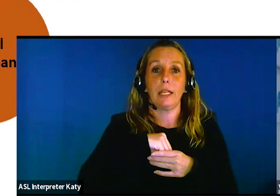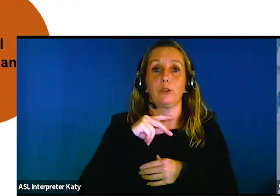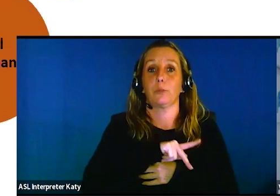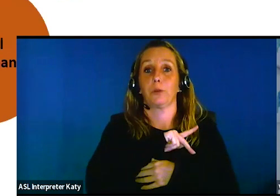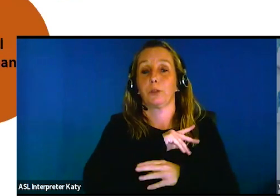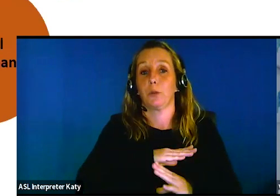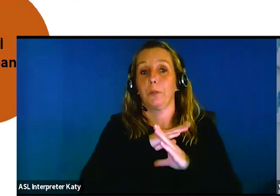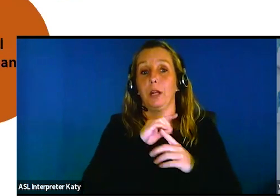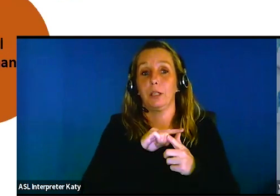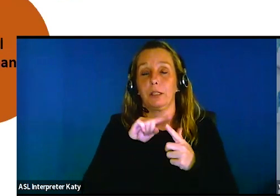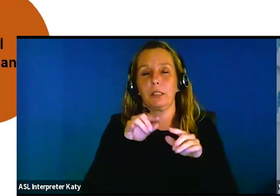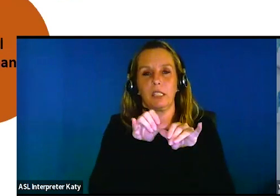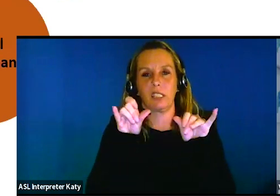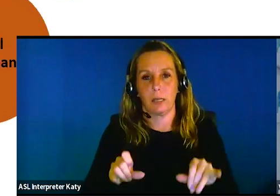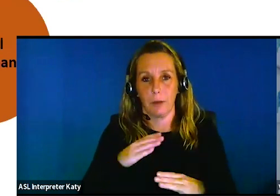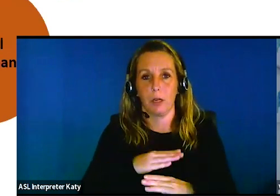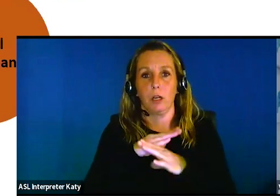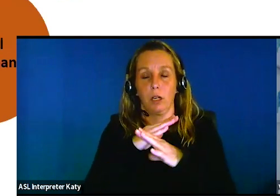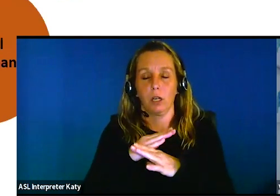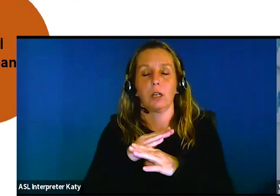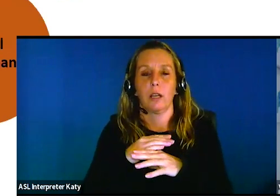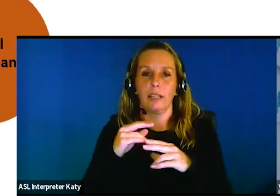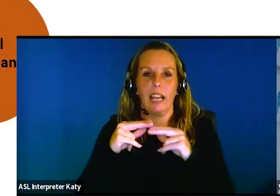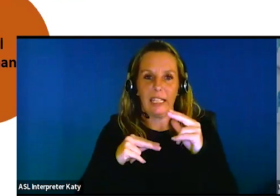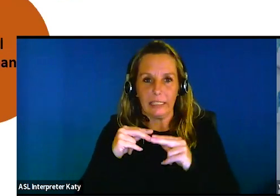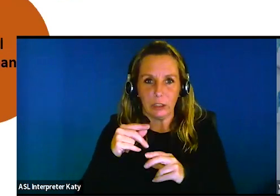The systemic and institutional barriers, as we mentioned.